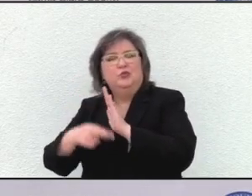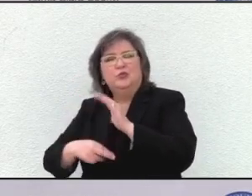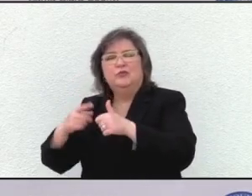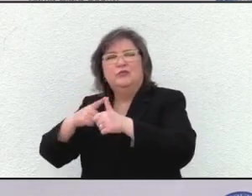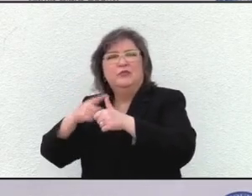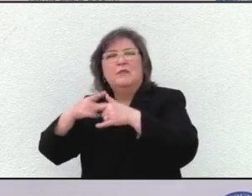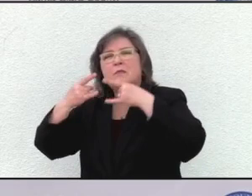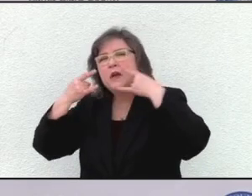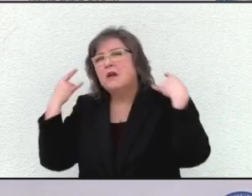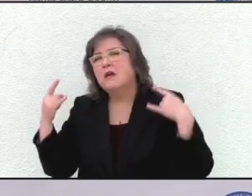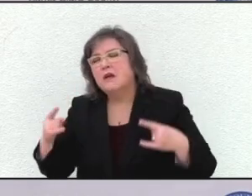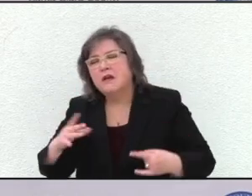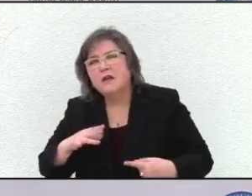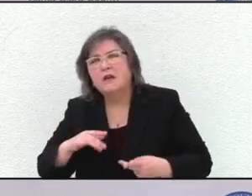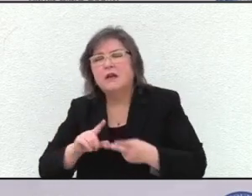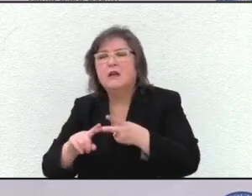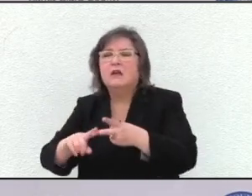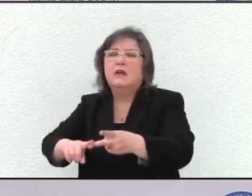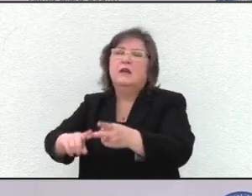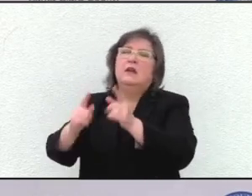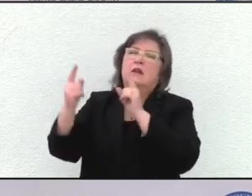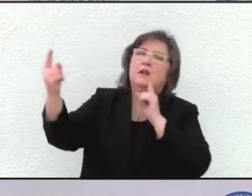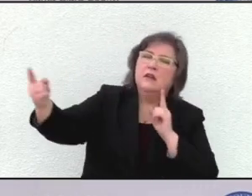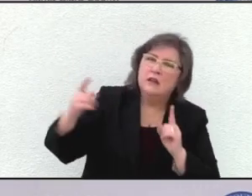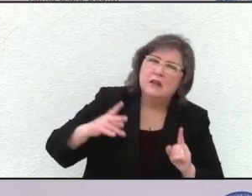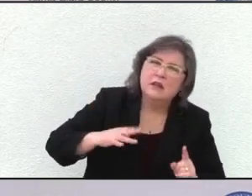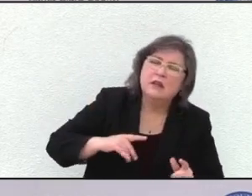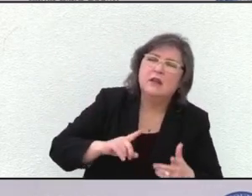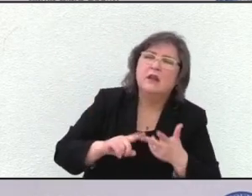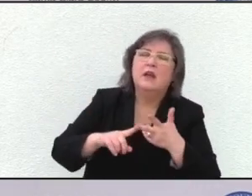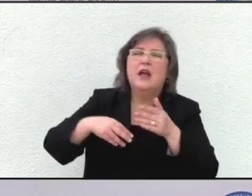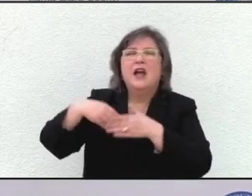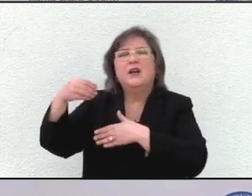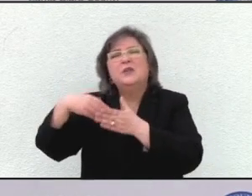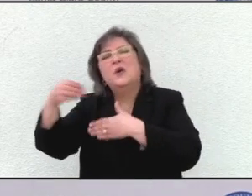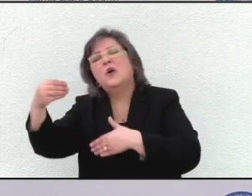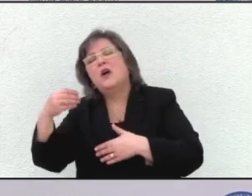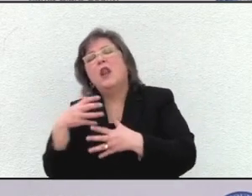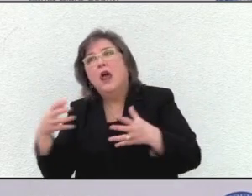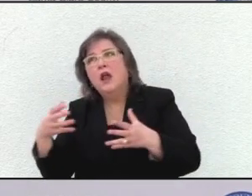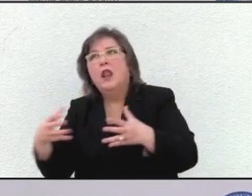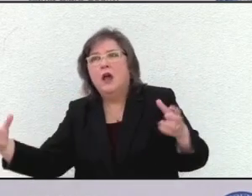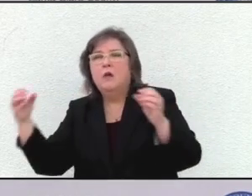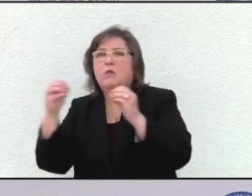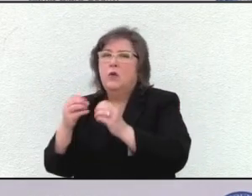We know social distancing works. We know outdoor activities are much, much, much safer than